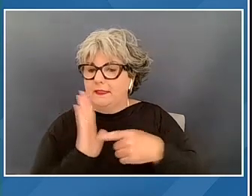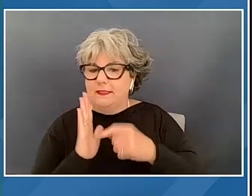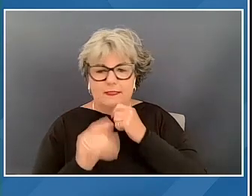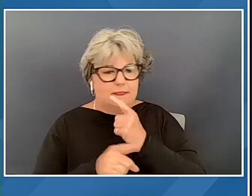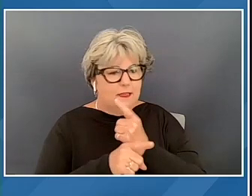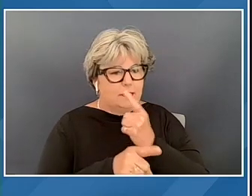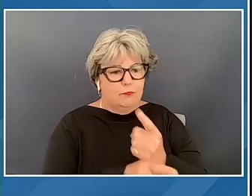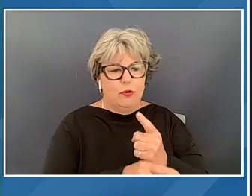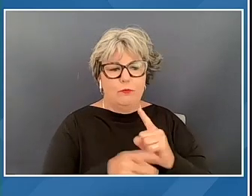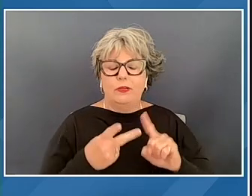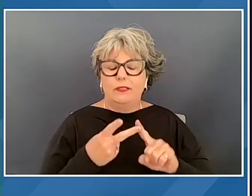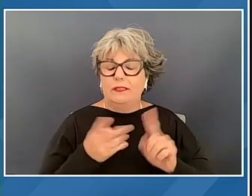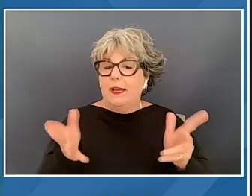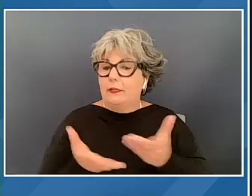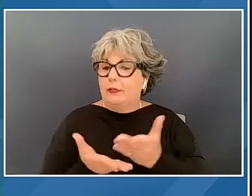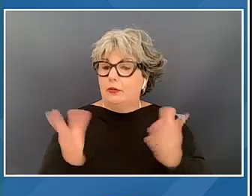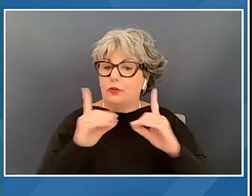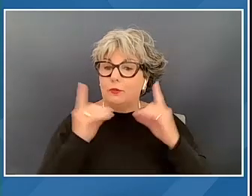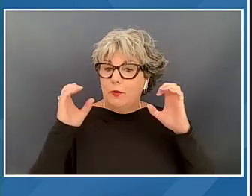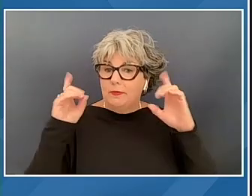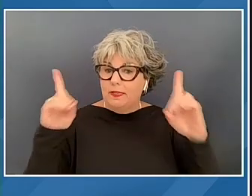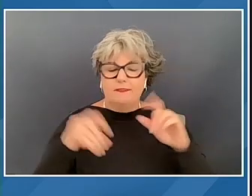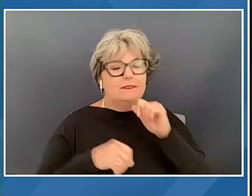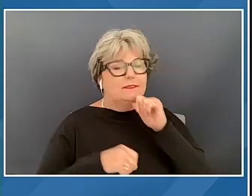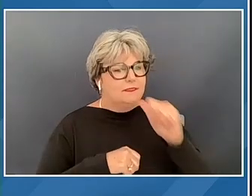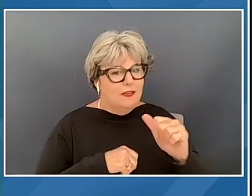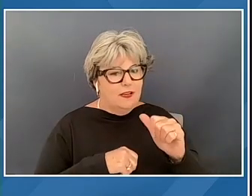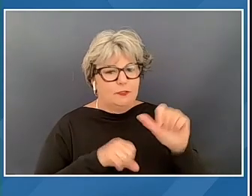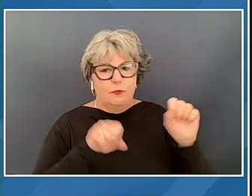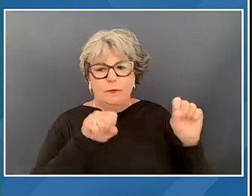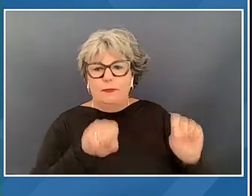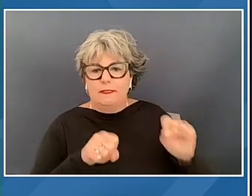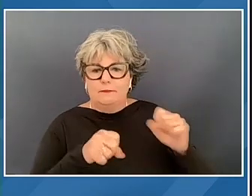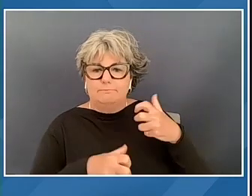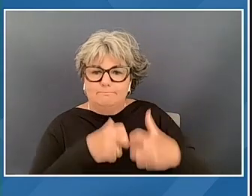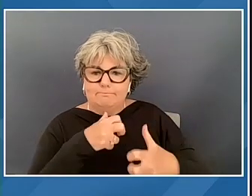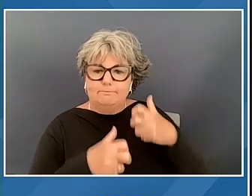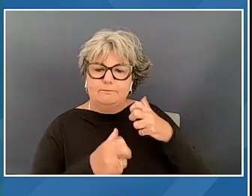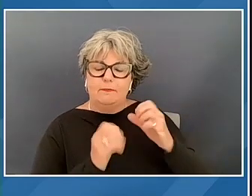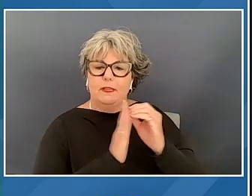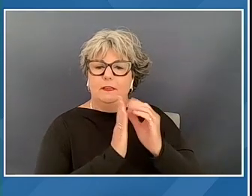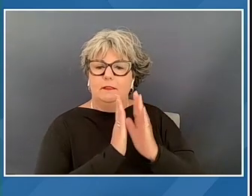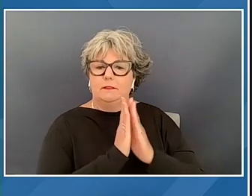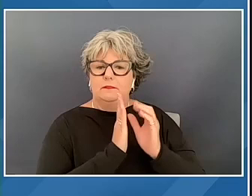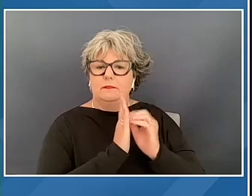would encourage the Department not to see potential difficulties in recordkeeping here as a barrier to broad scale relief.